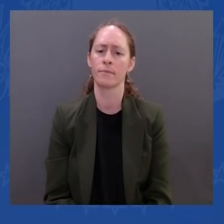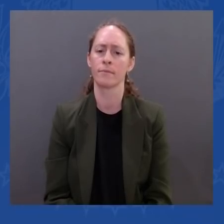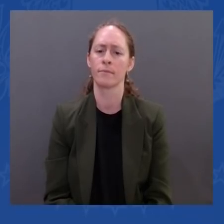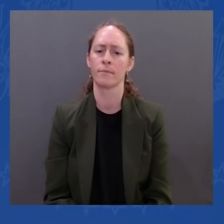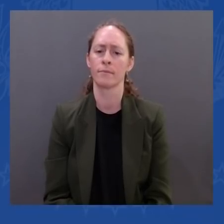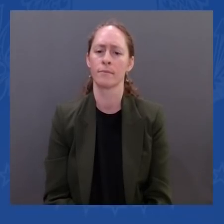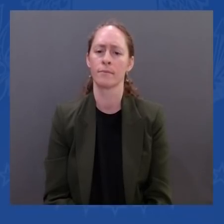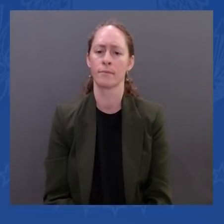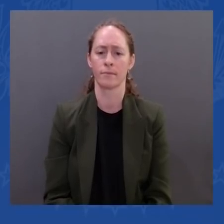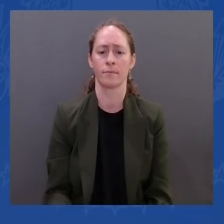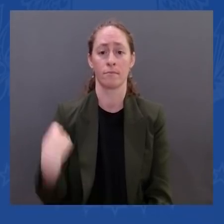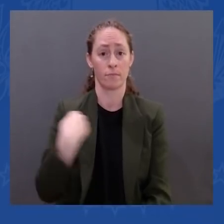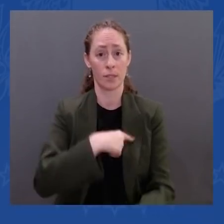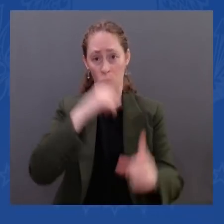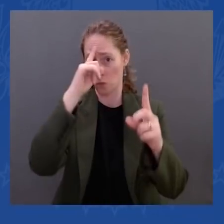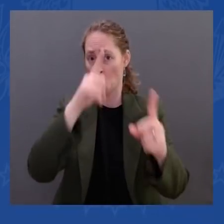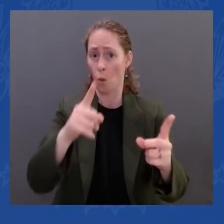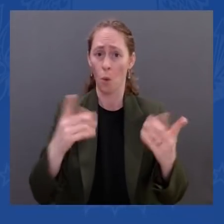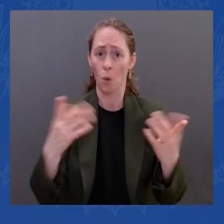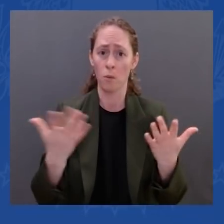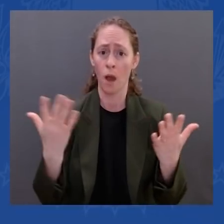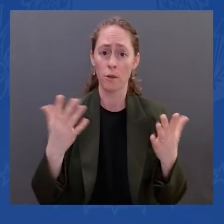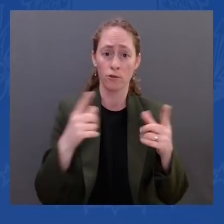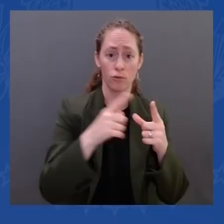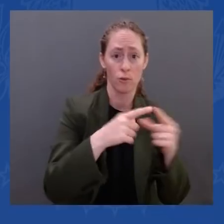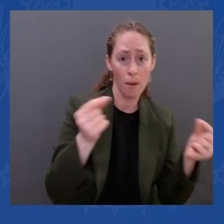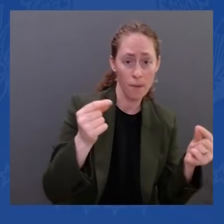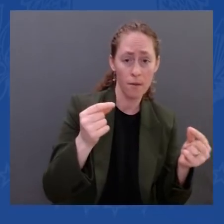Toward immediate resolution of abduction issue,